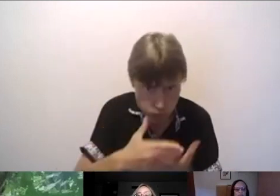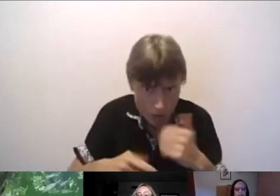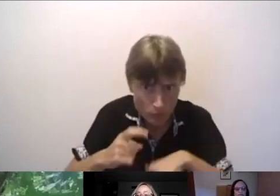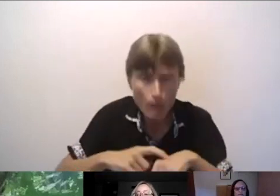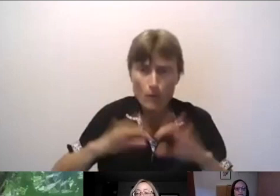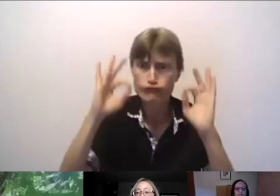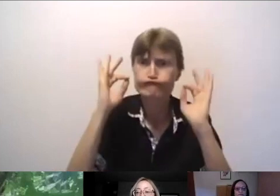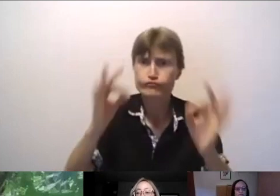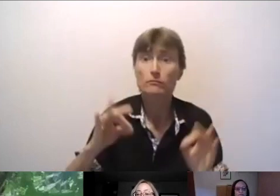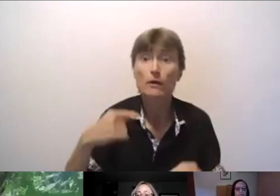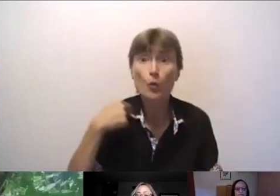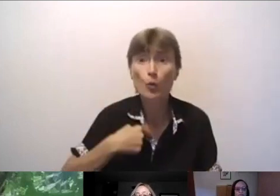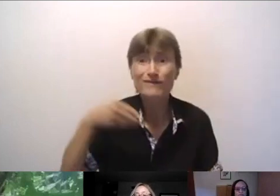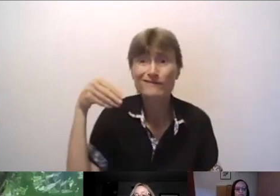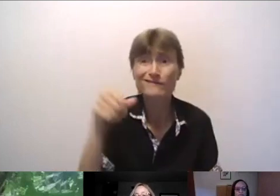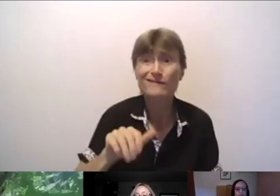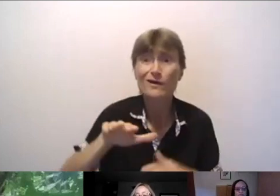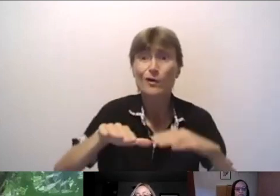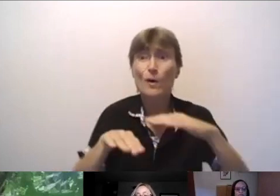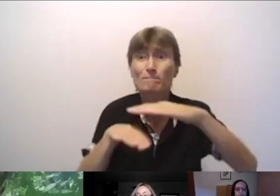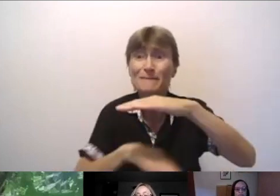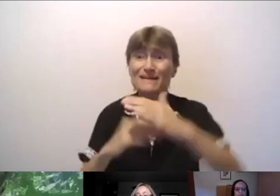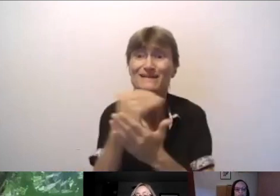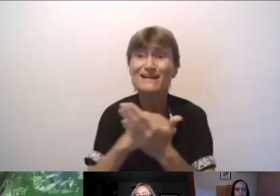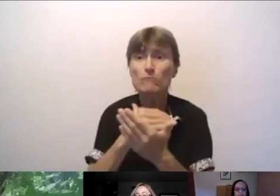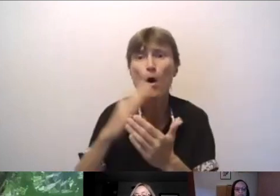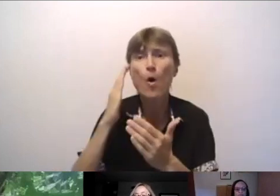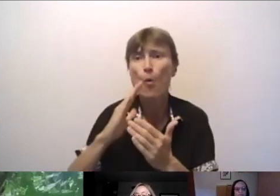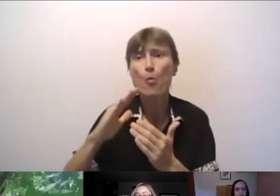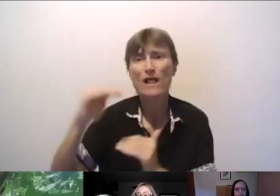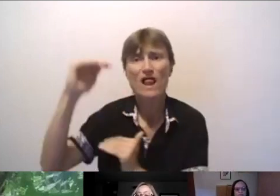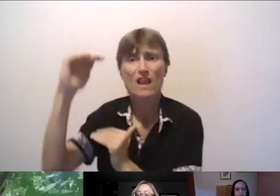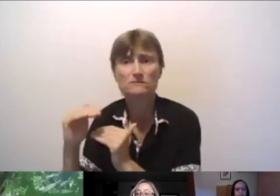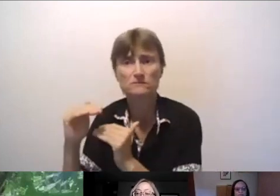check in half and i'm like so you know this or or having to go out and